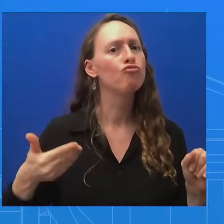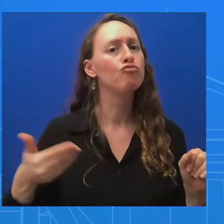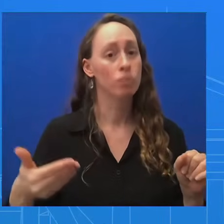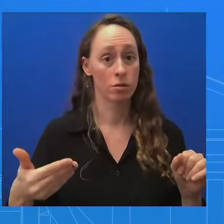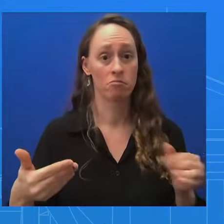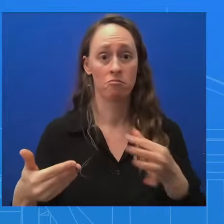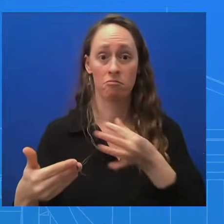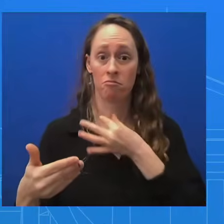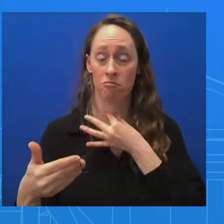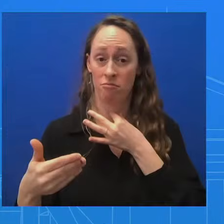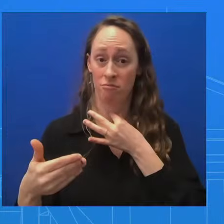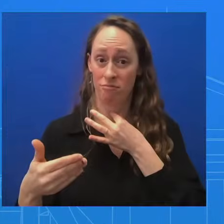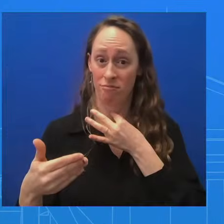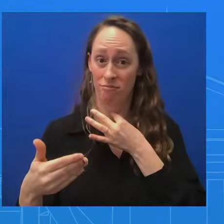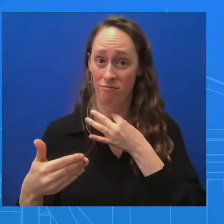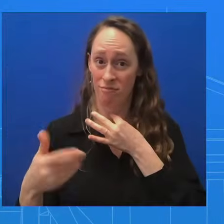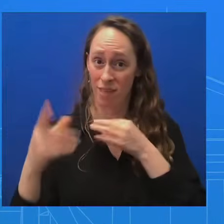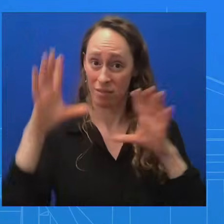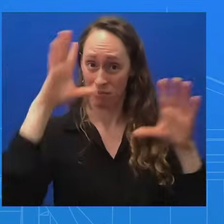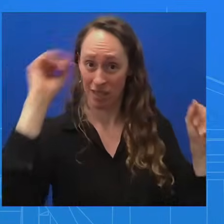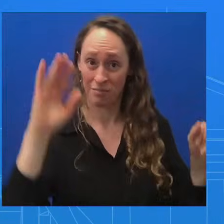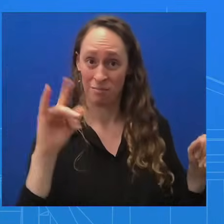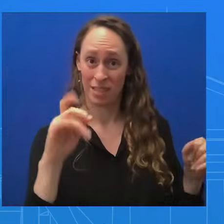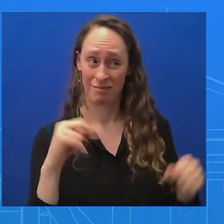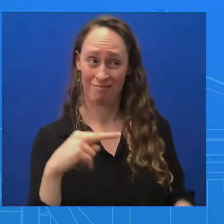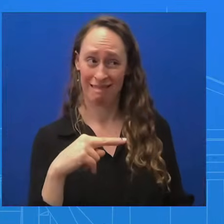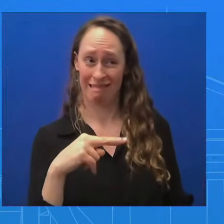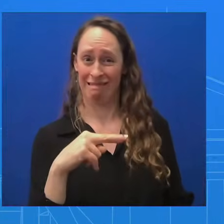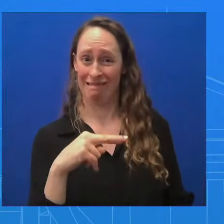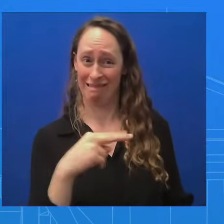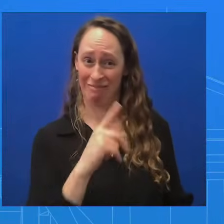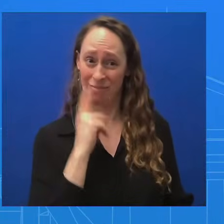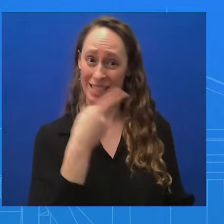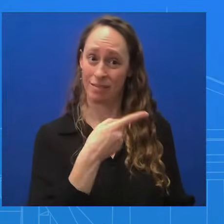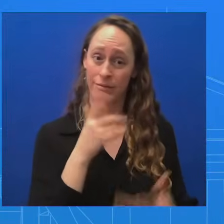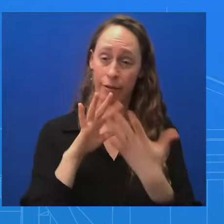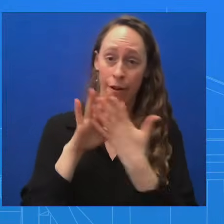Ms. Jean-Pierre: Look, I'm going to let Speaker Johnson speak for himself. What I can say is that, right now,